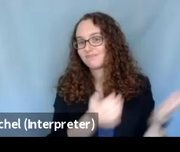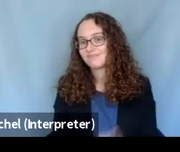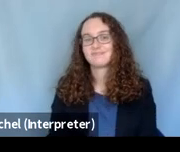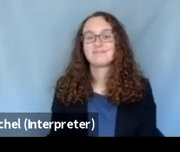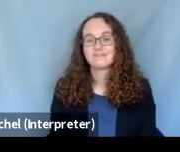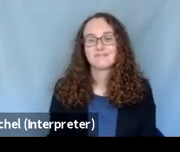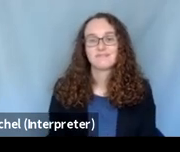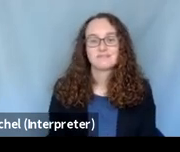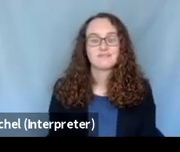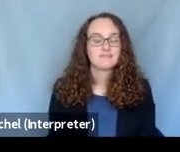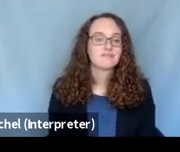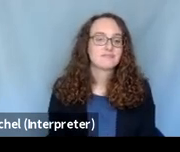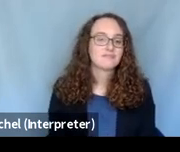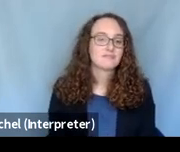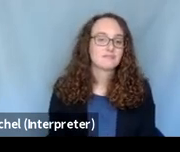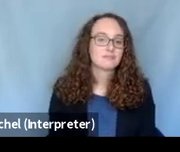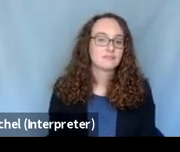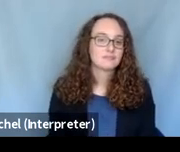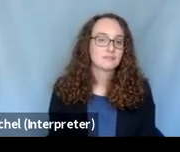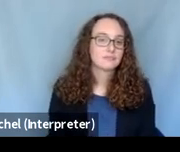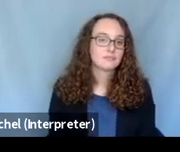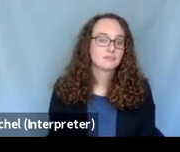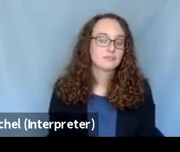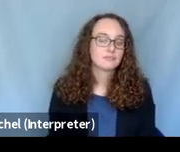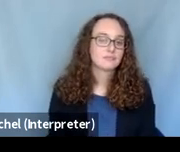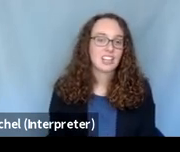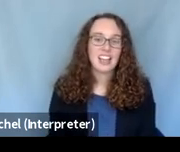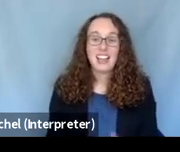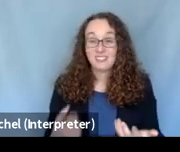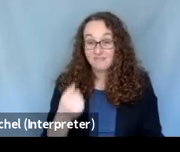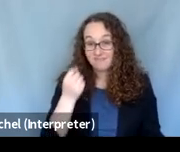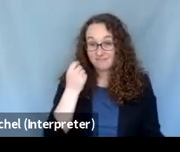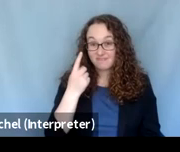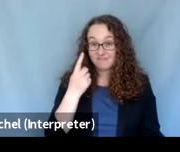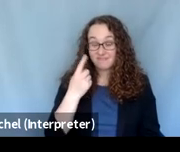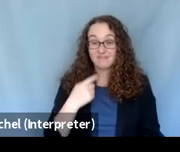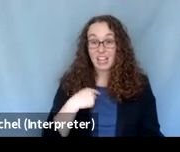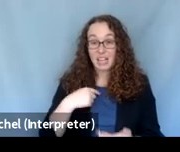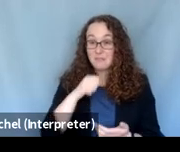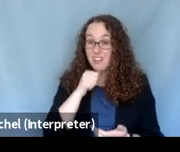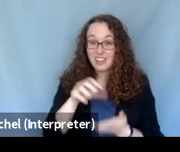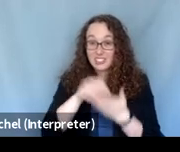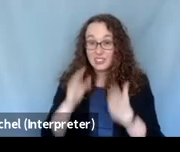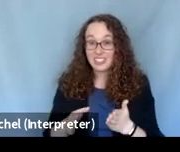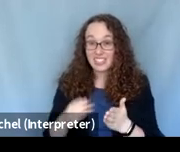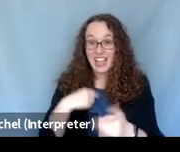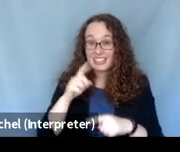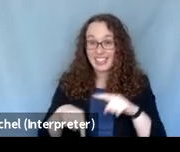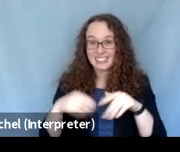I guess we have to have...that's the student's site so I can't get into, I don't think Karen can get into it because we're not students but you